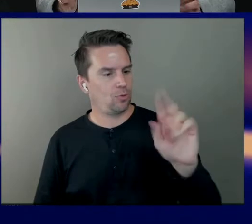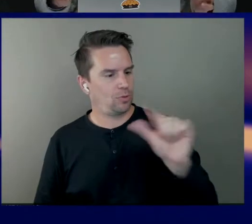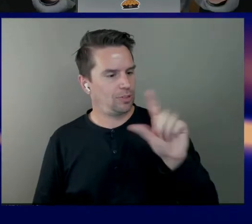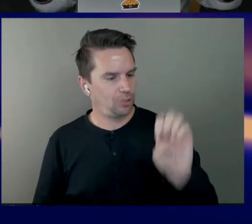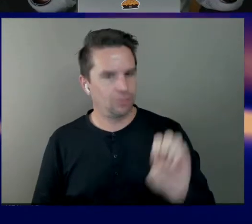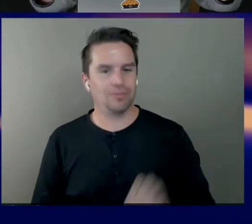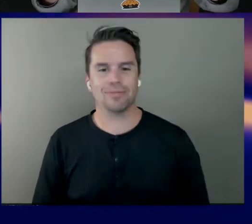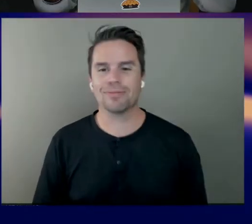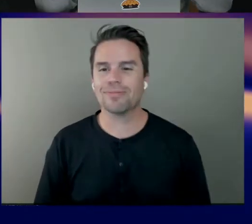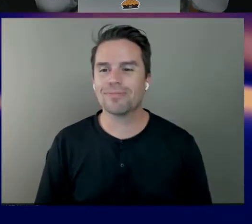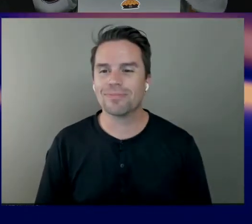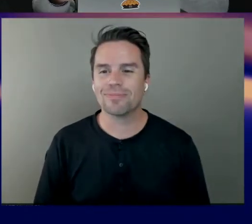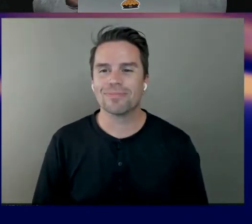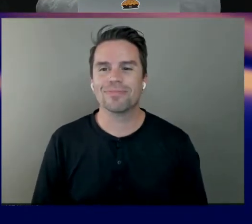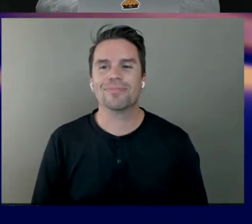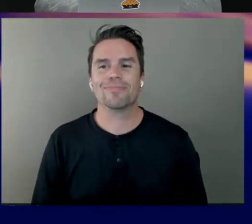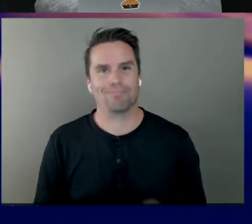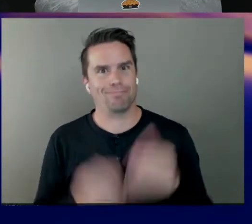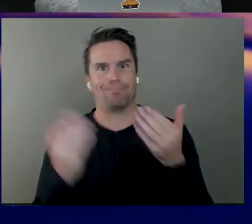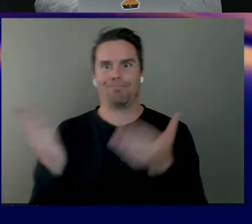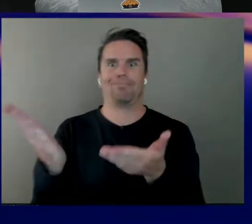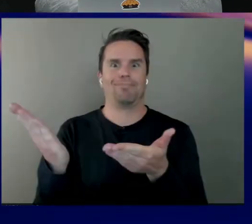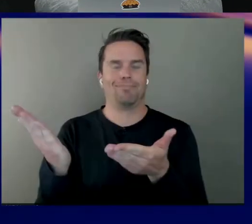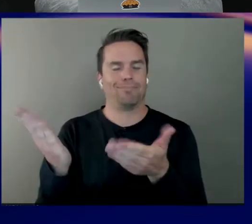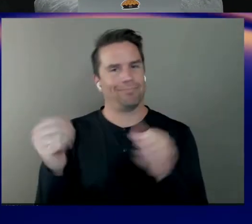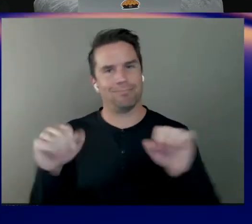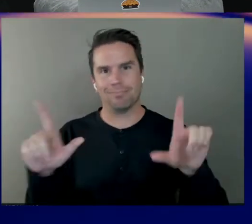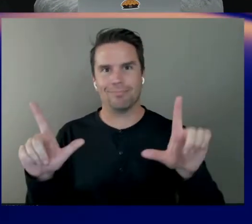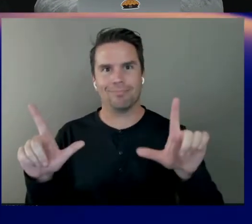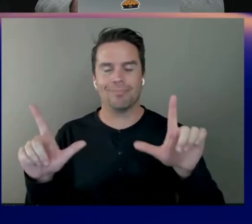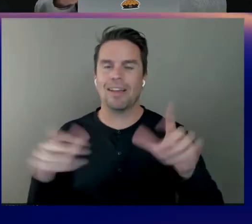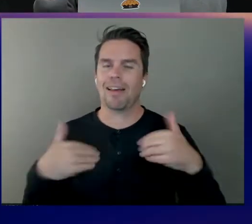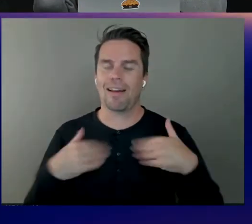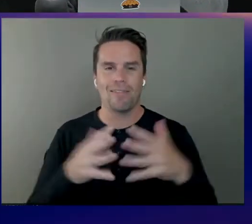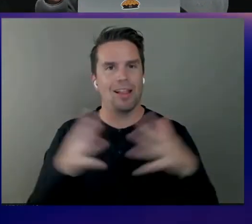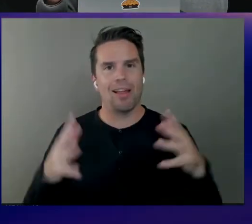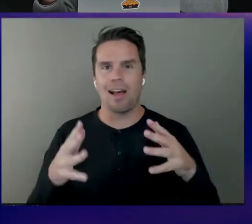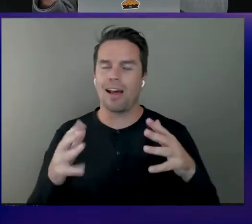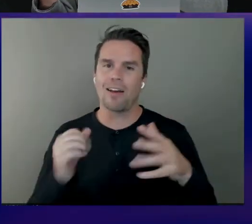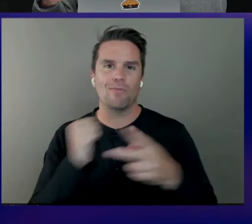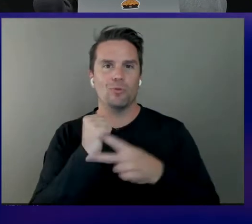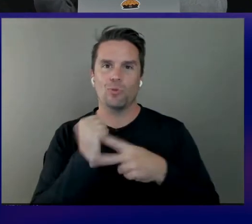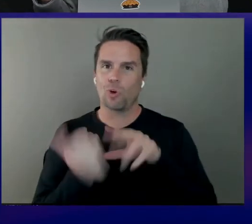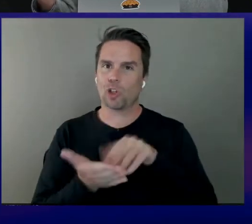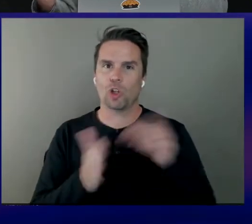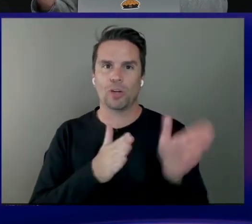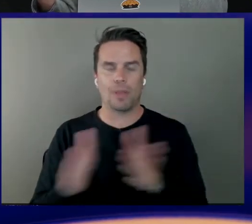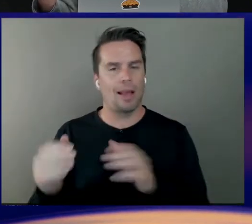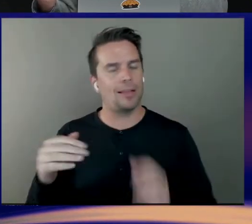And there we have, we have a bunch of storage learning plans that come up. Now the only two again, that are available